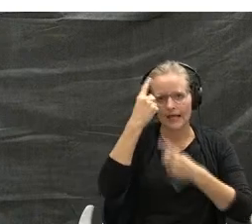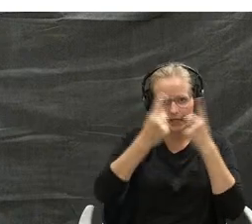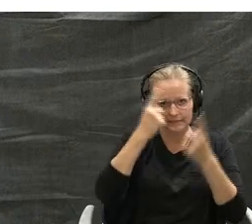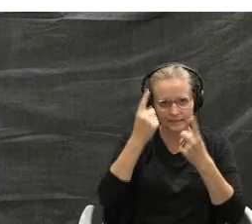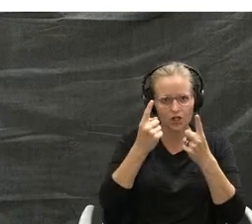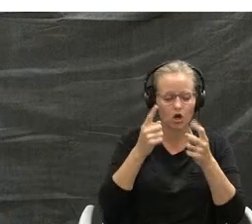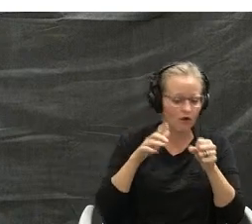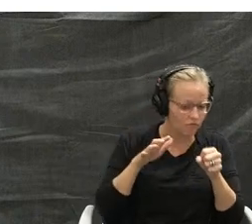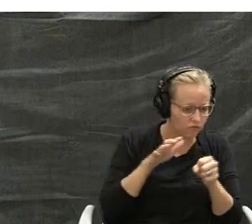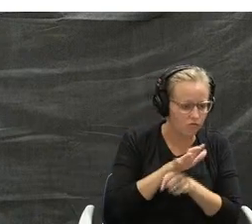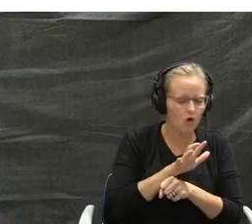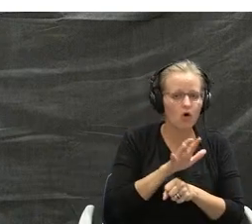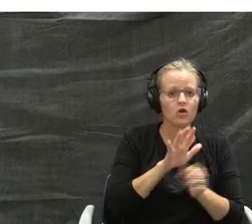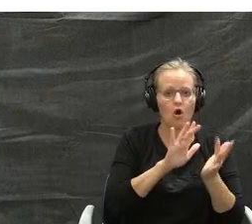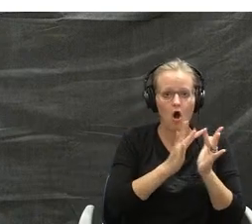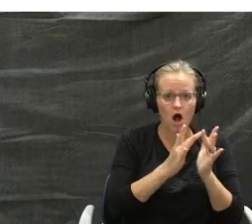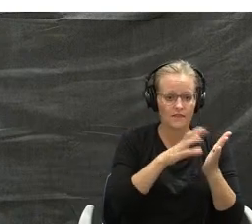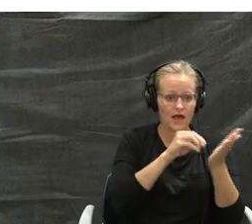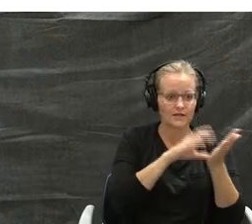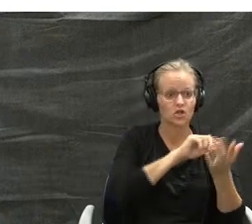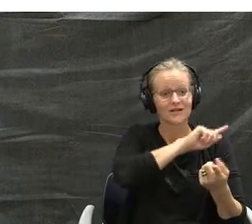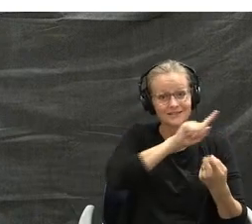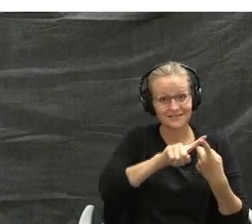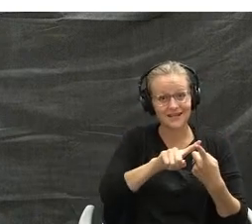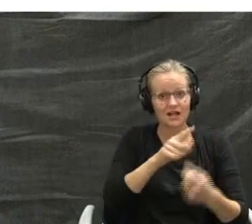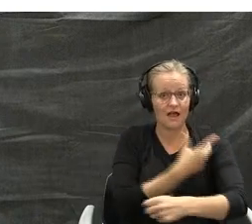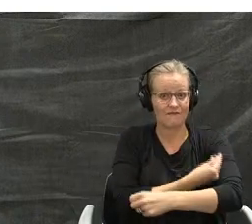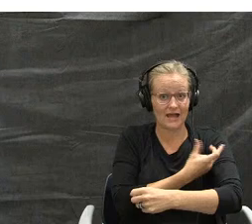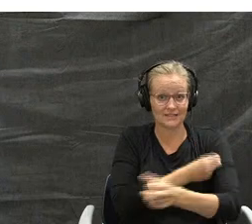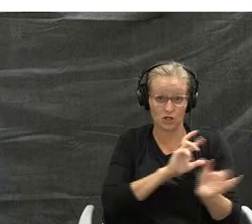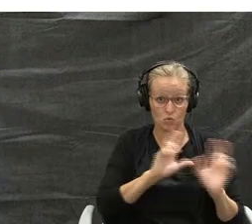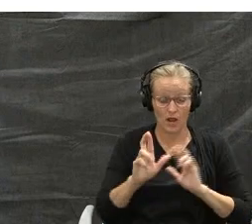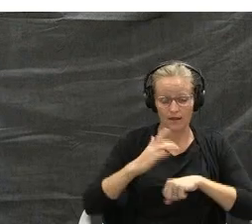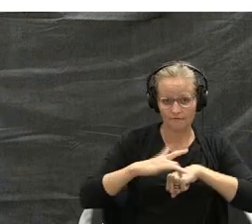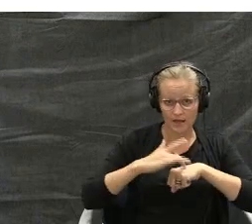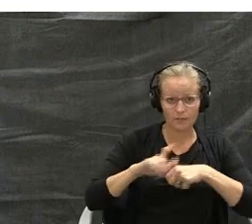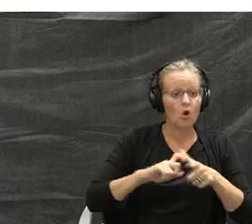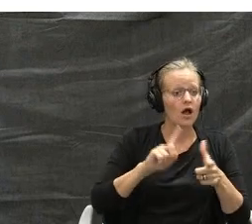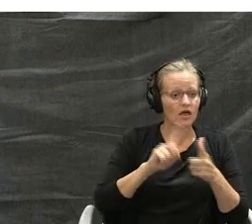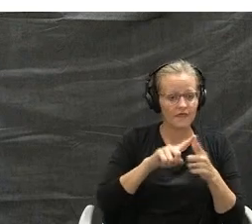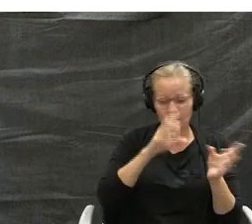full in person learning. Many parents and educators and children in our district have